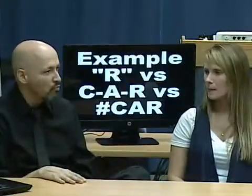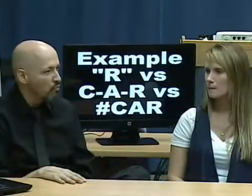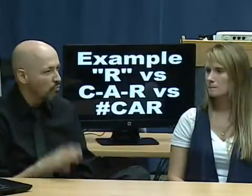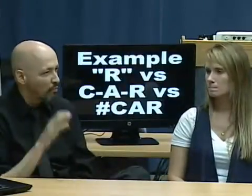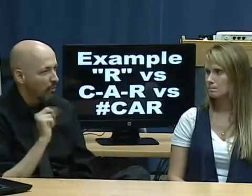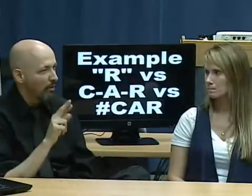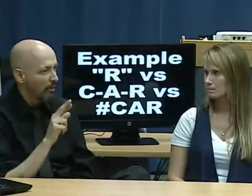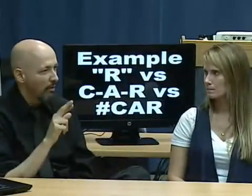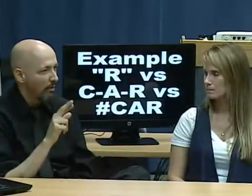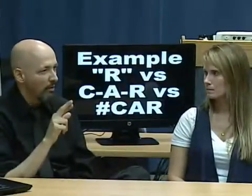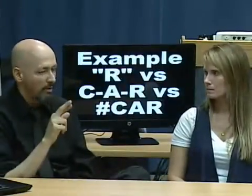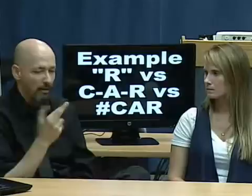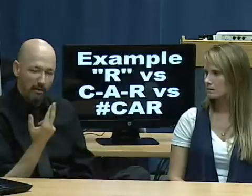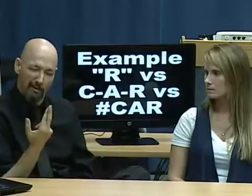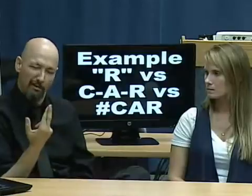#CAR